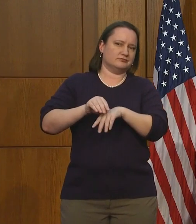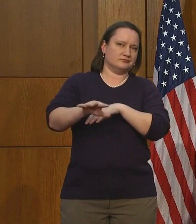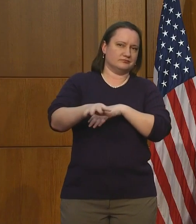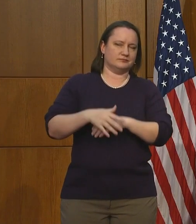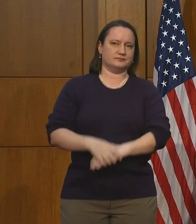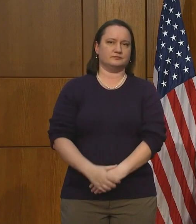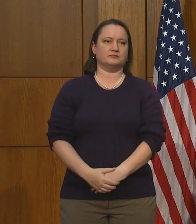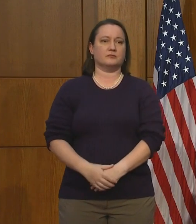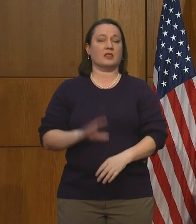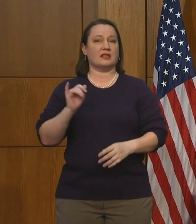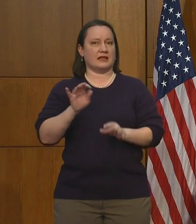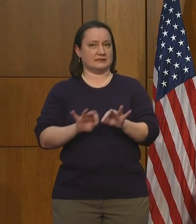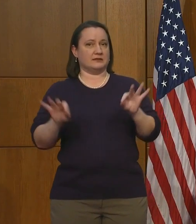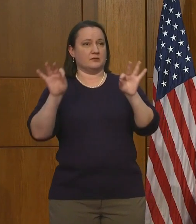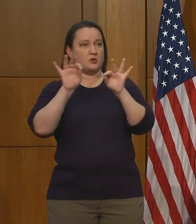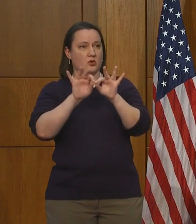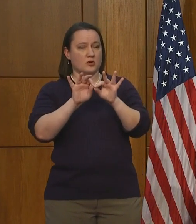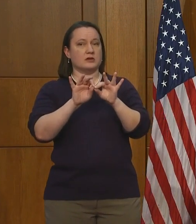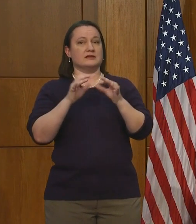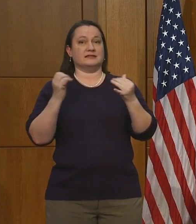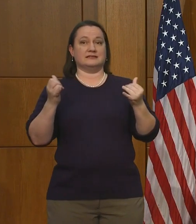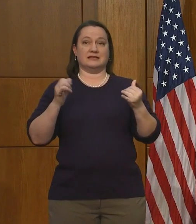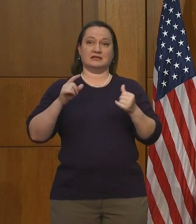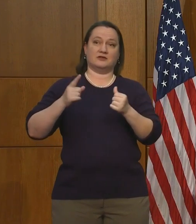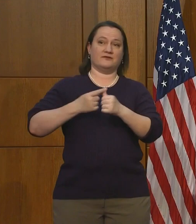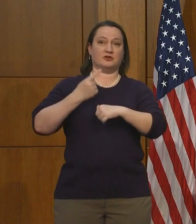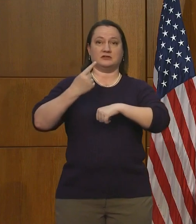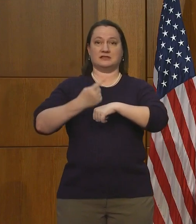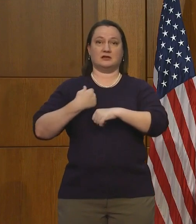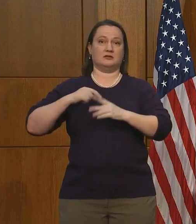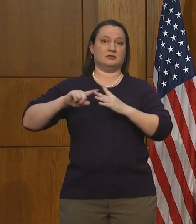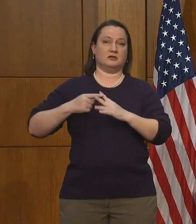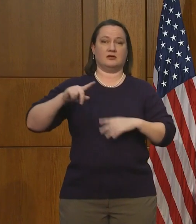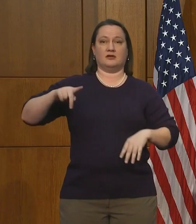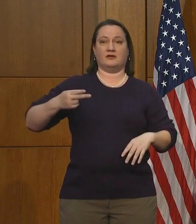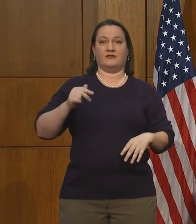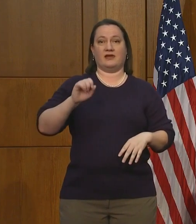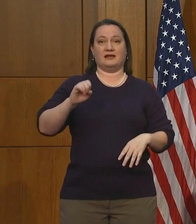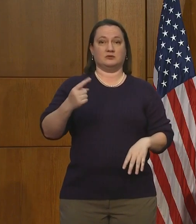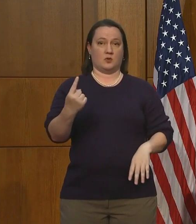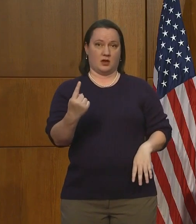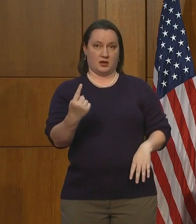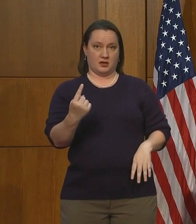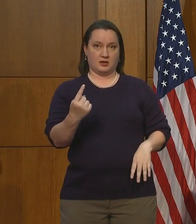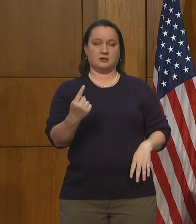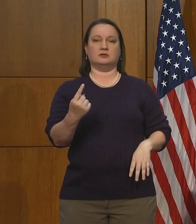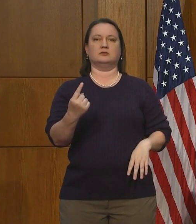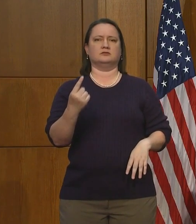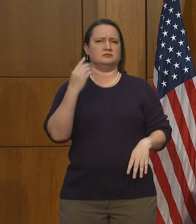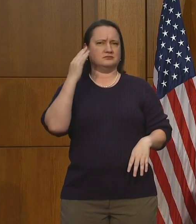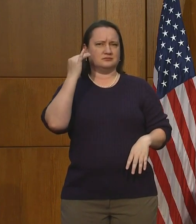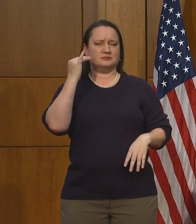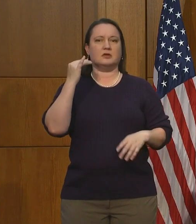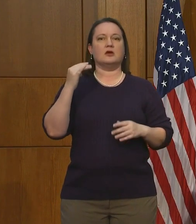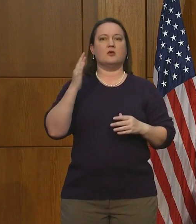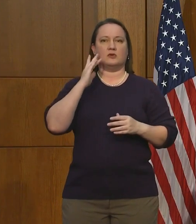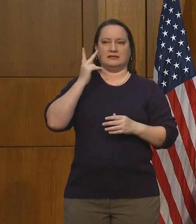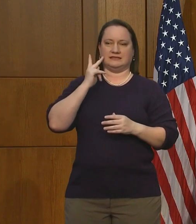MONTHS WE ALL THAT. IS BECAUSE THIS. I'VE READ THAT A PROPHETIC THE- IS THE FIRST DAY